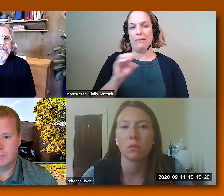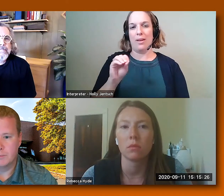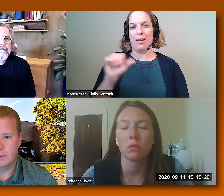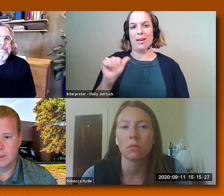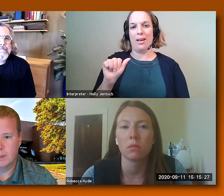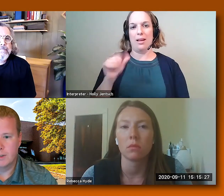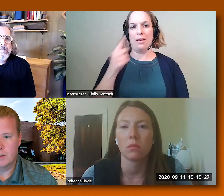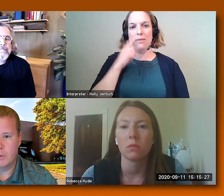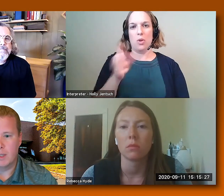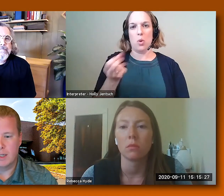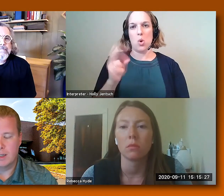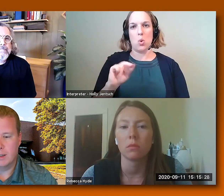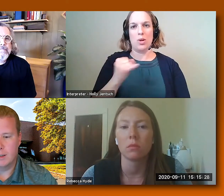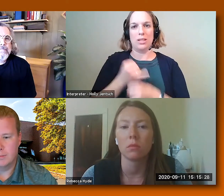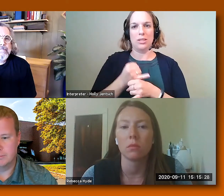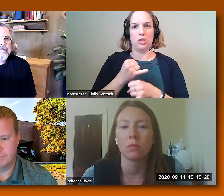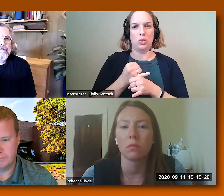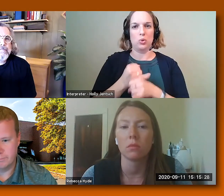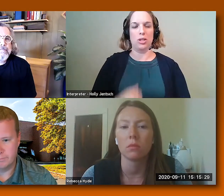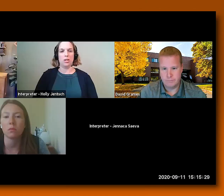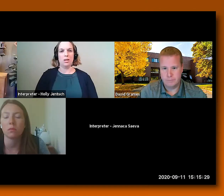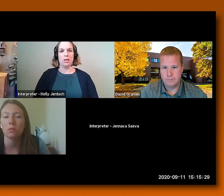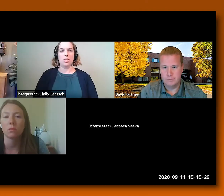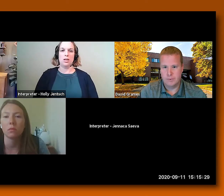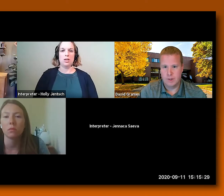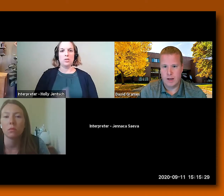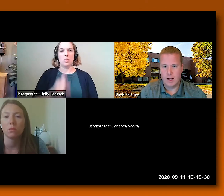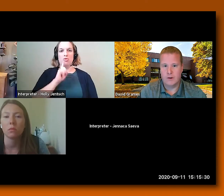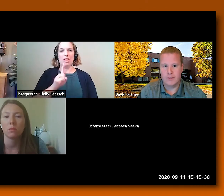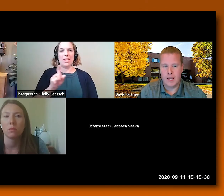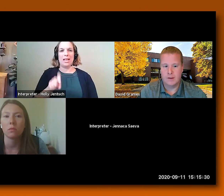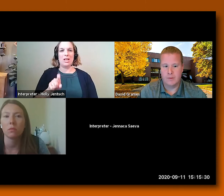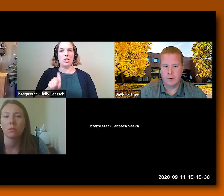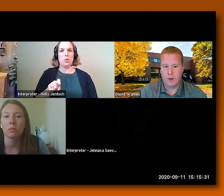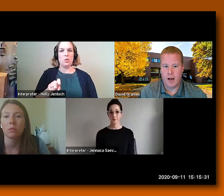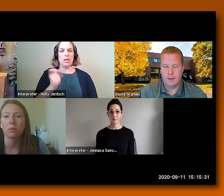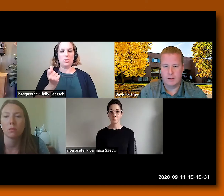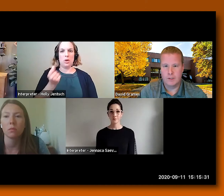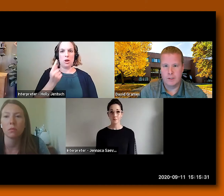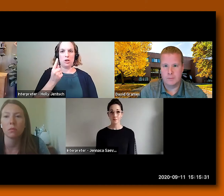So you really need to understand the full cost of it.